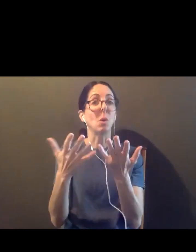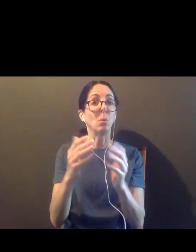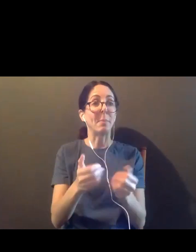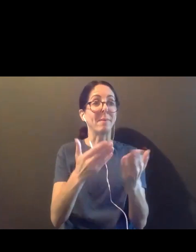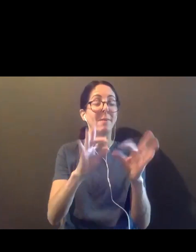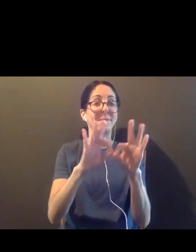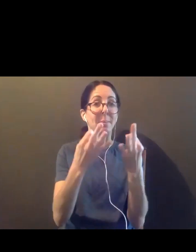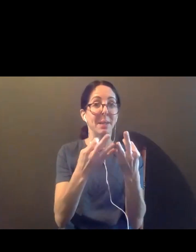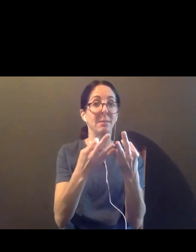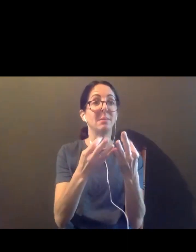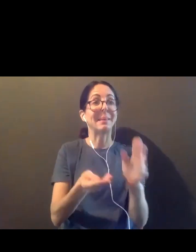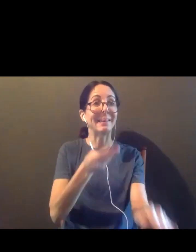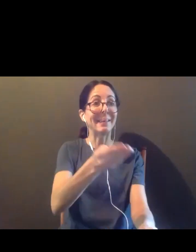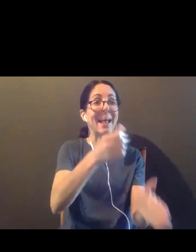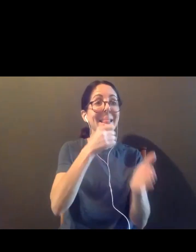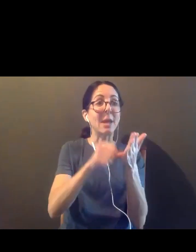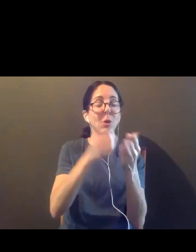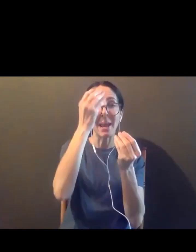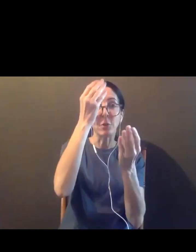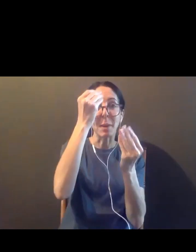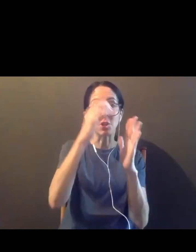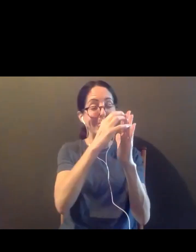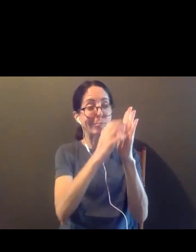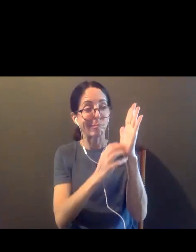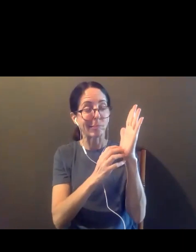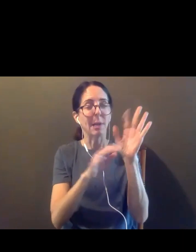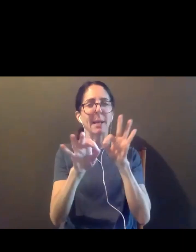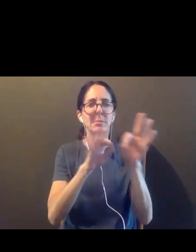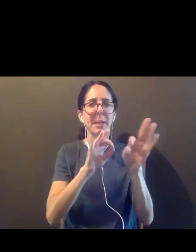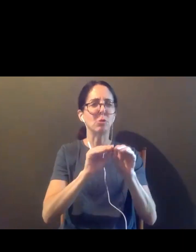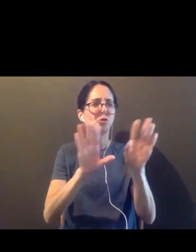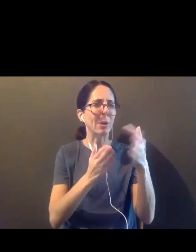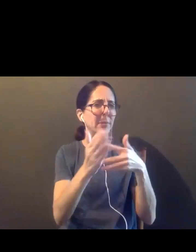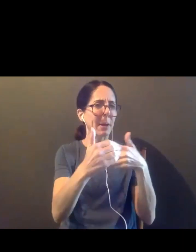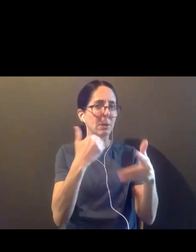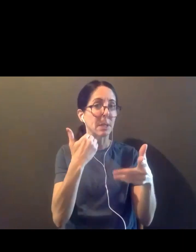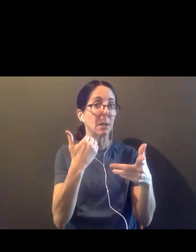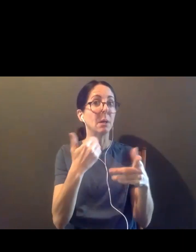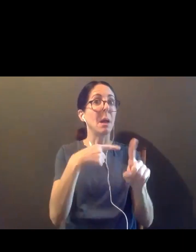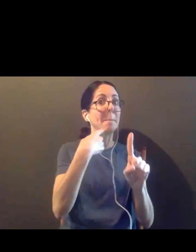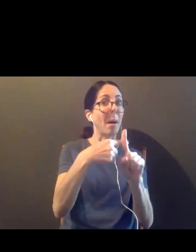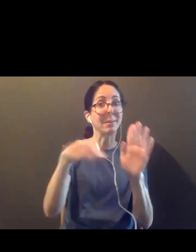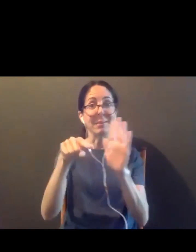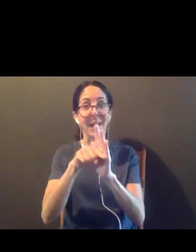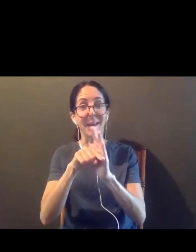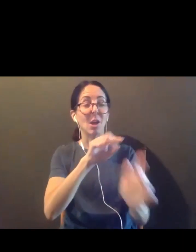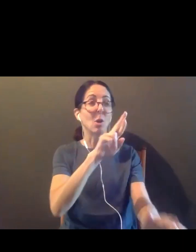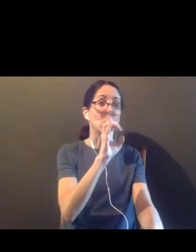letter that includes all of the transparency. It has risks and benefits associated with their participation.